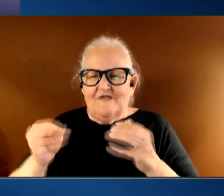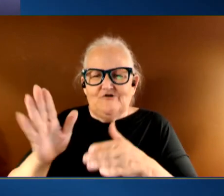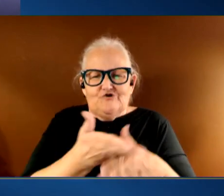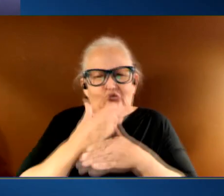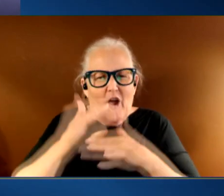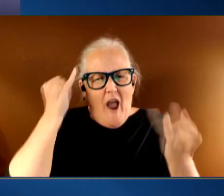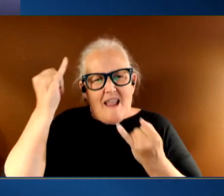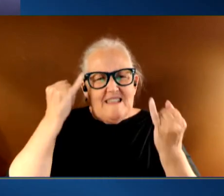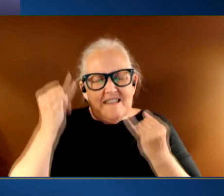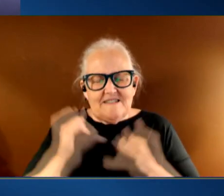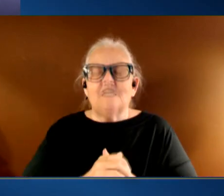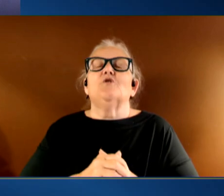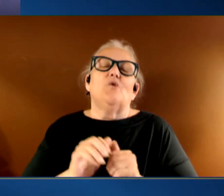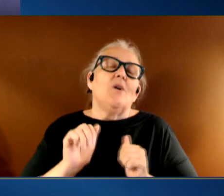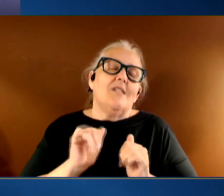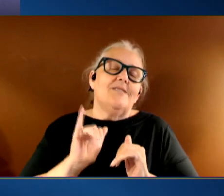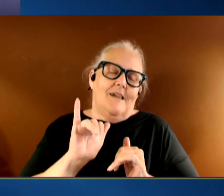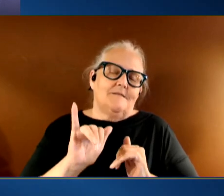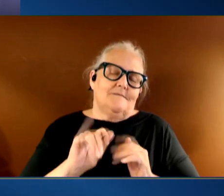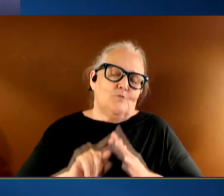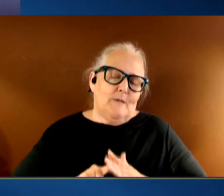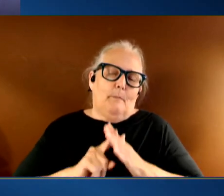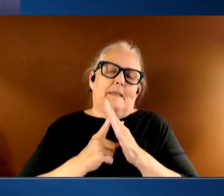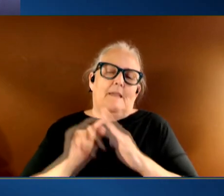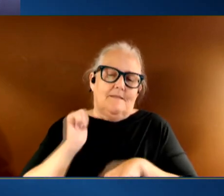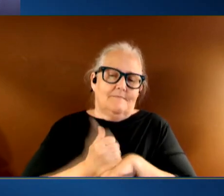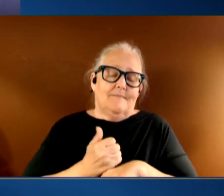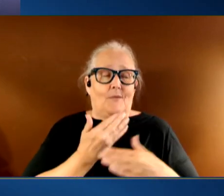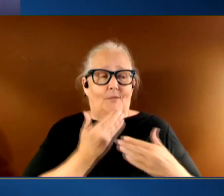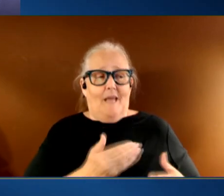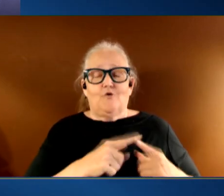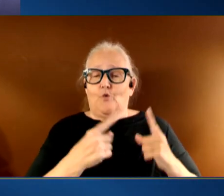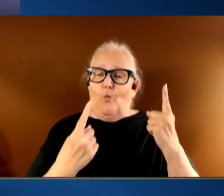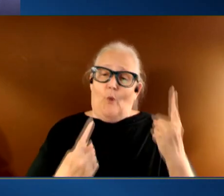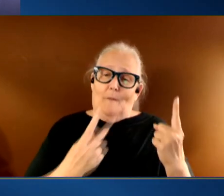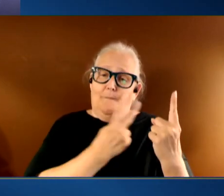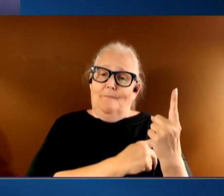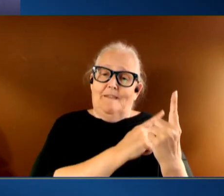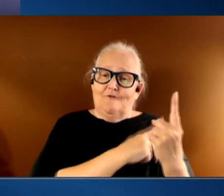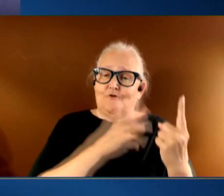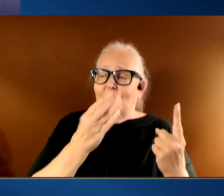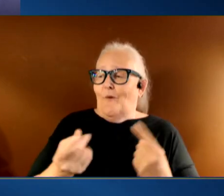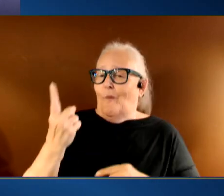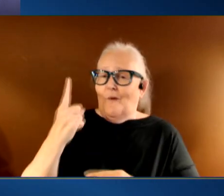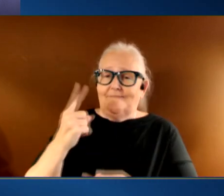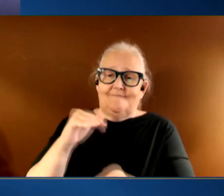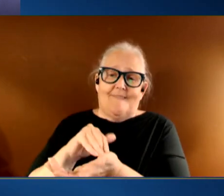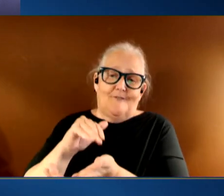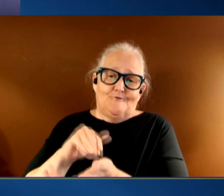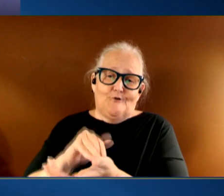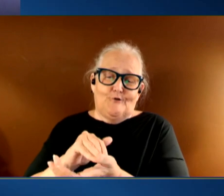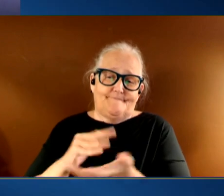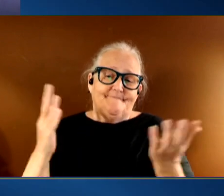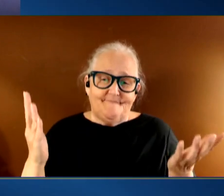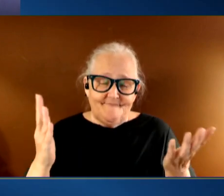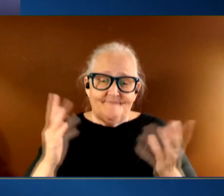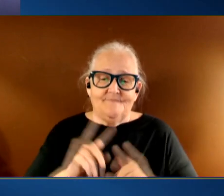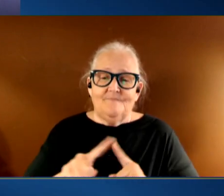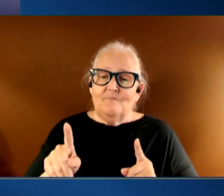we got started. It was a patient, and I guess, a physician. But if you follow your passions,